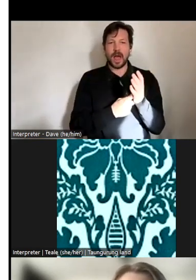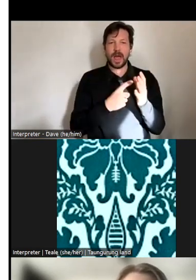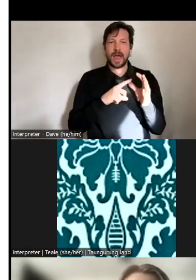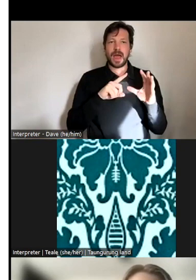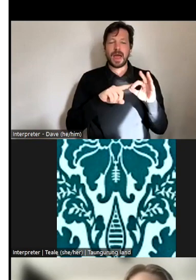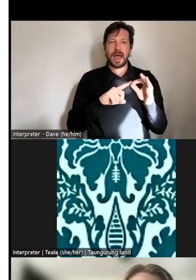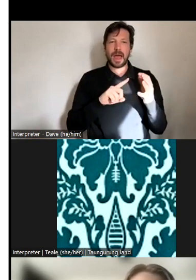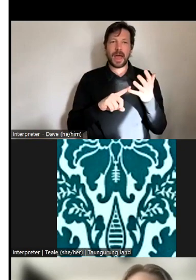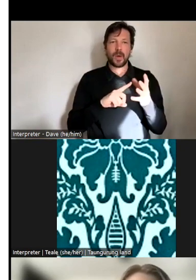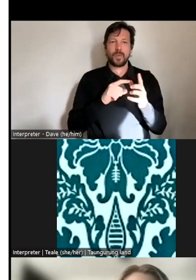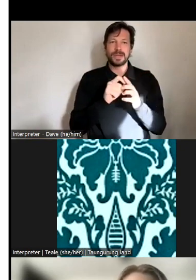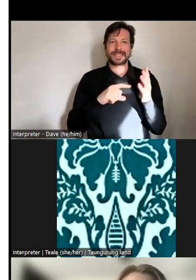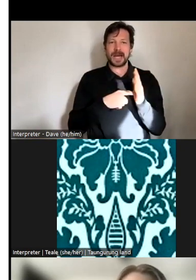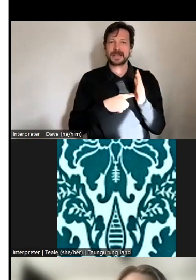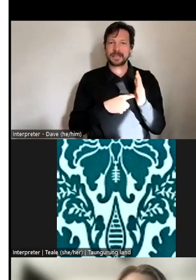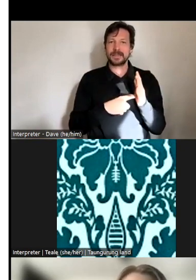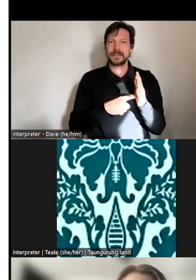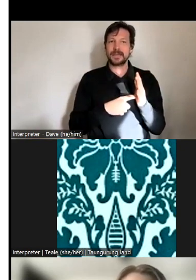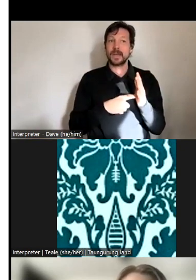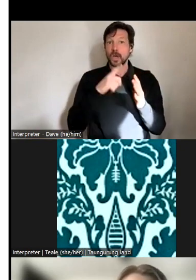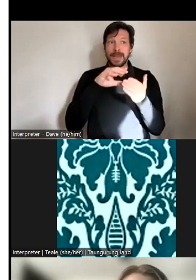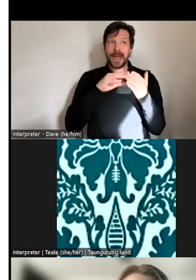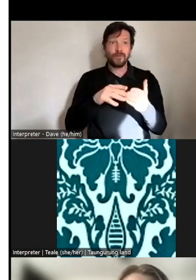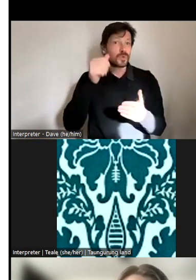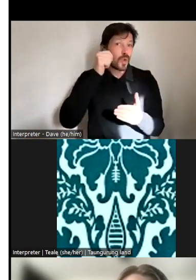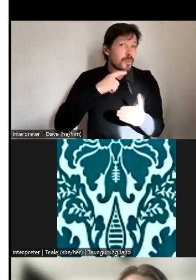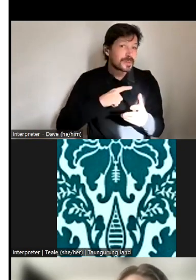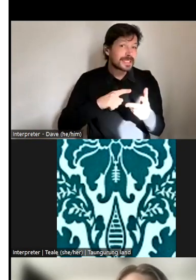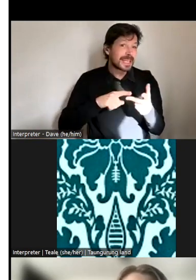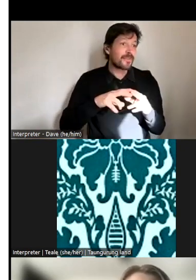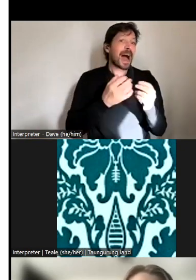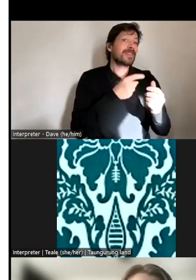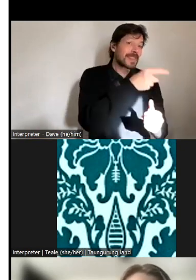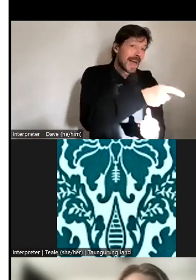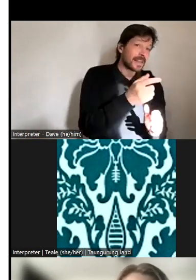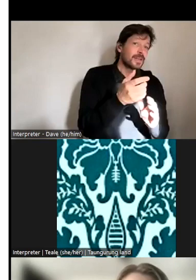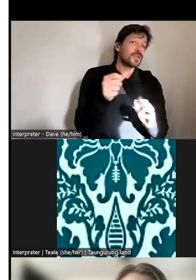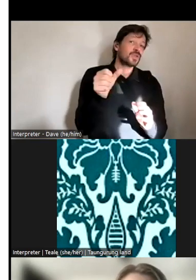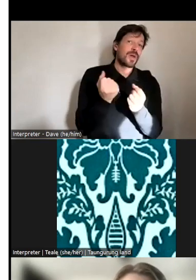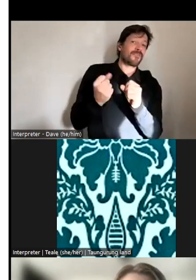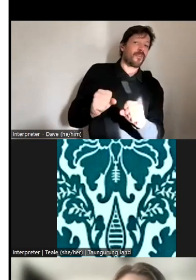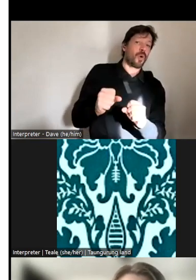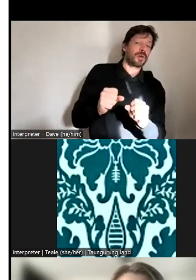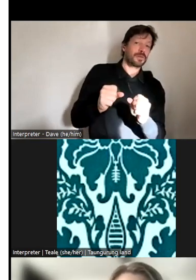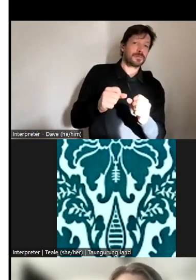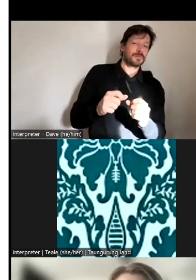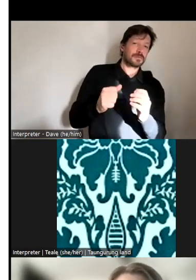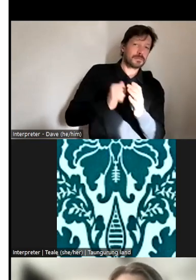because you need to avoid contact sports if you have that because you can have progressive hearing loss